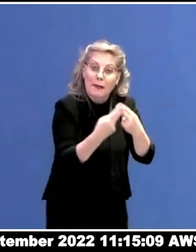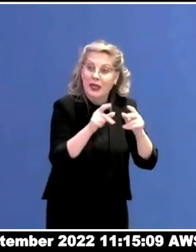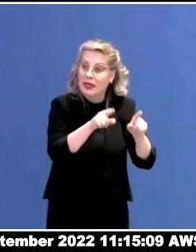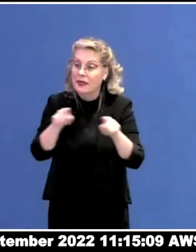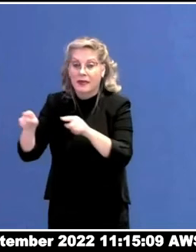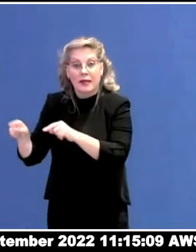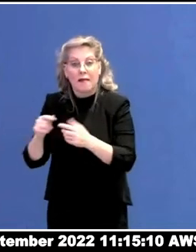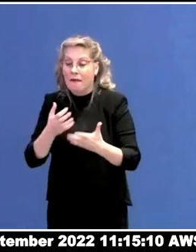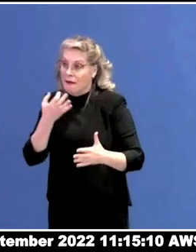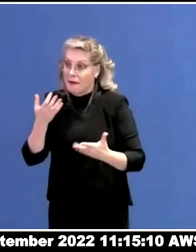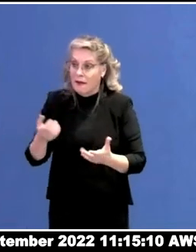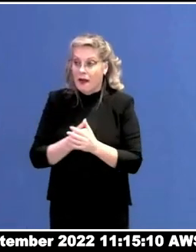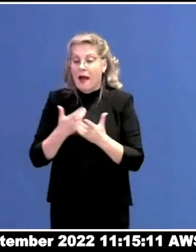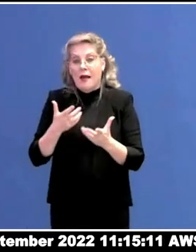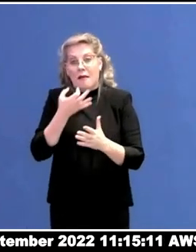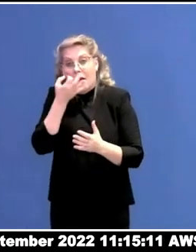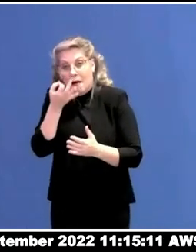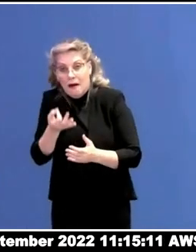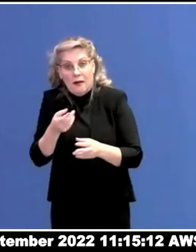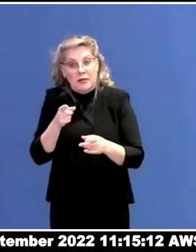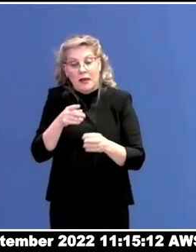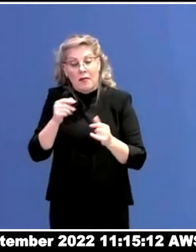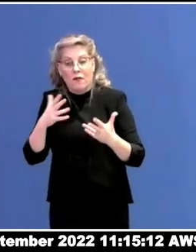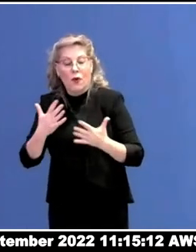also with a love and the care and the respect that these families deserve that are